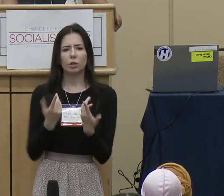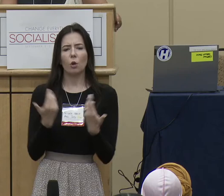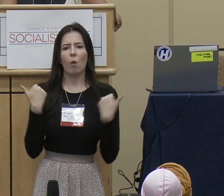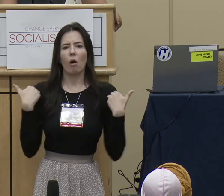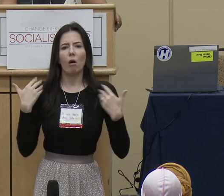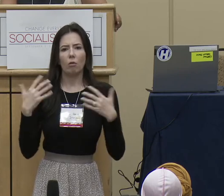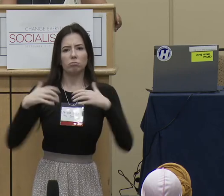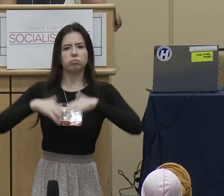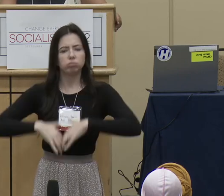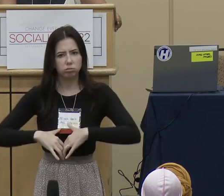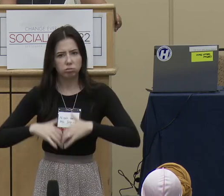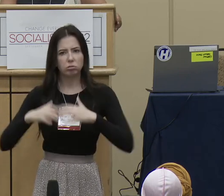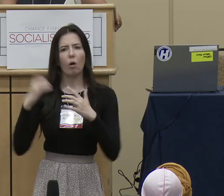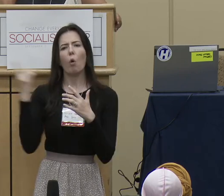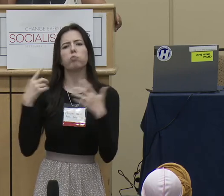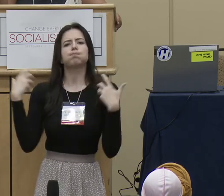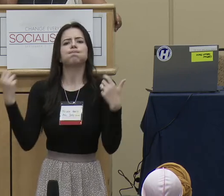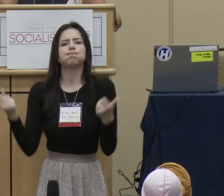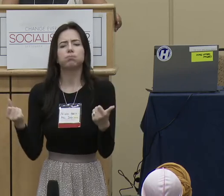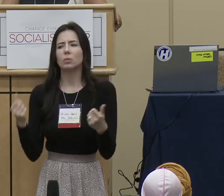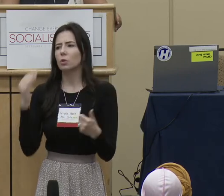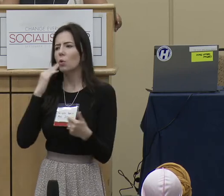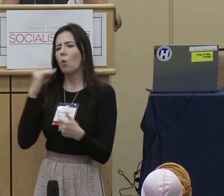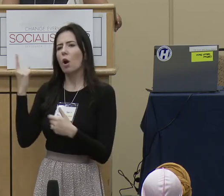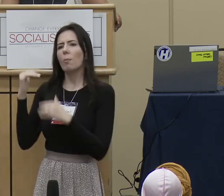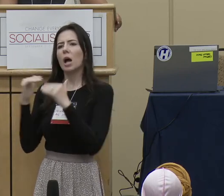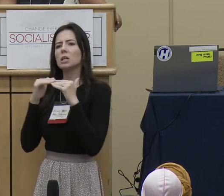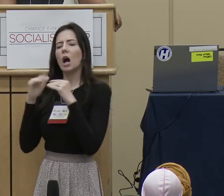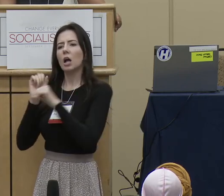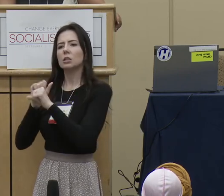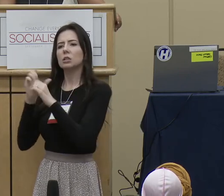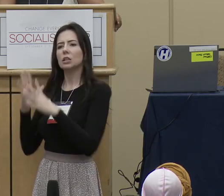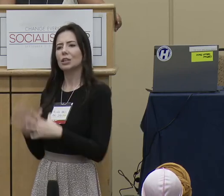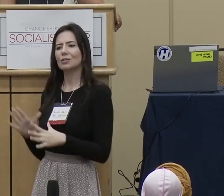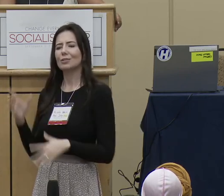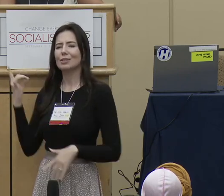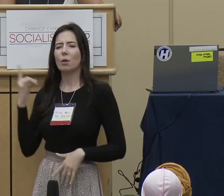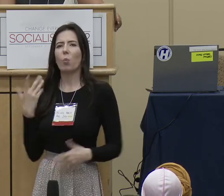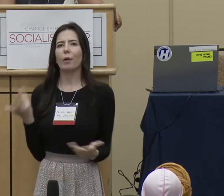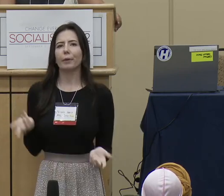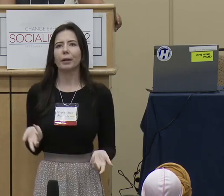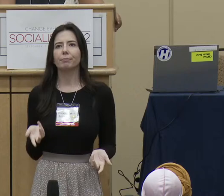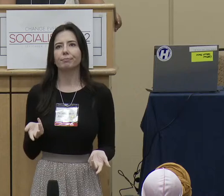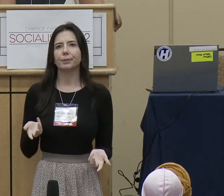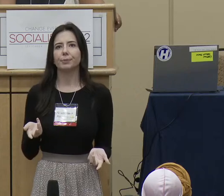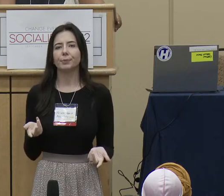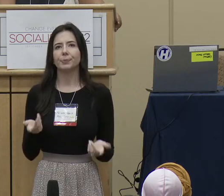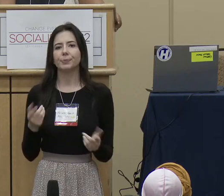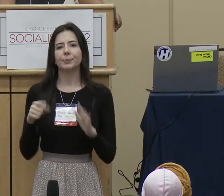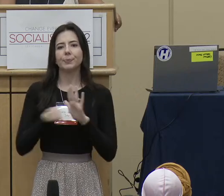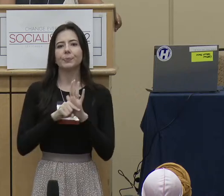keep bouncing back. I was talking to a somewhat cynical colleague recently who said to me in a somewhat patronizing